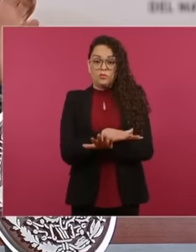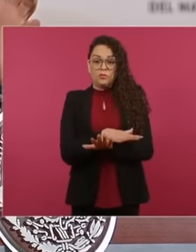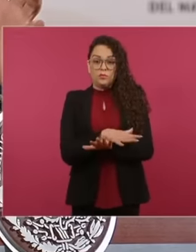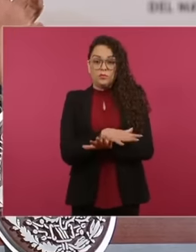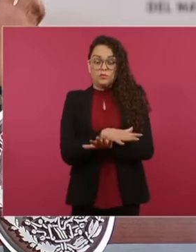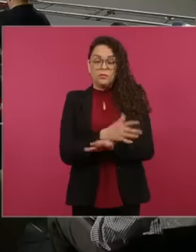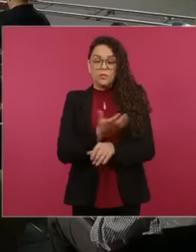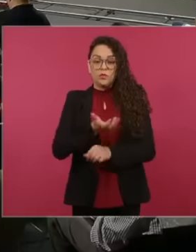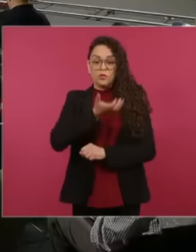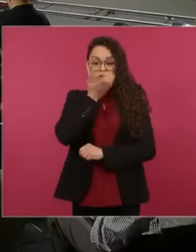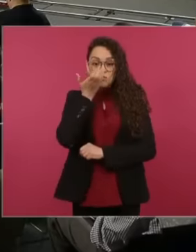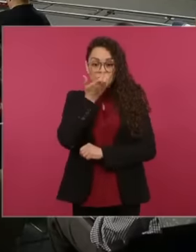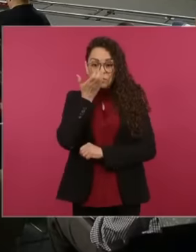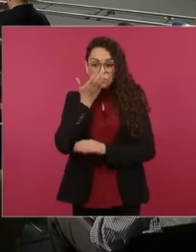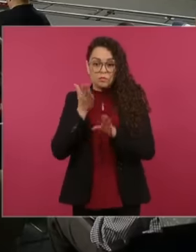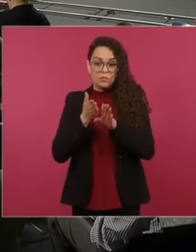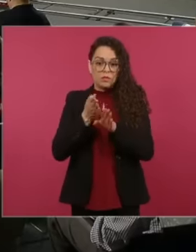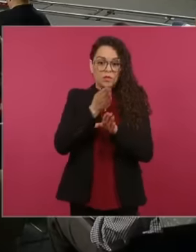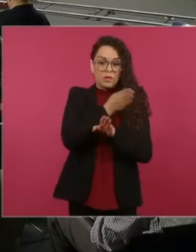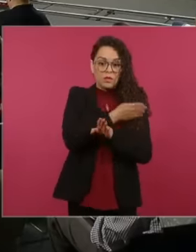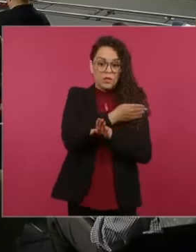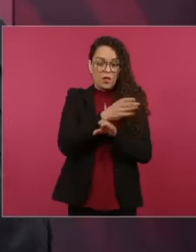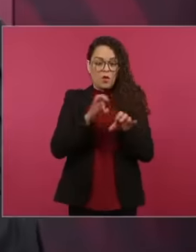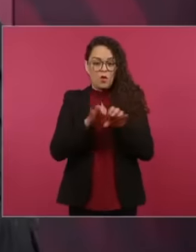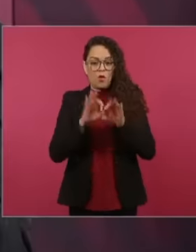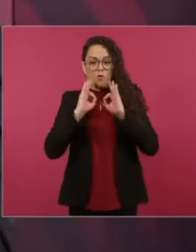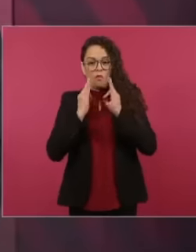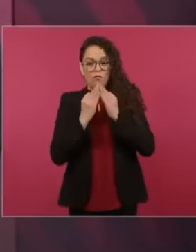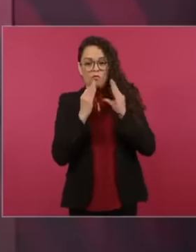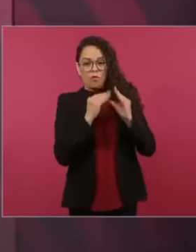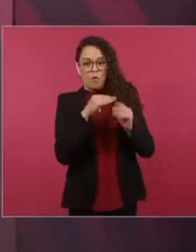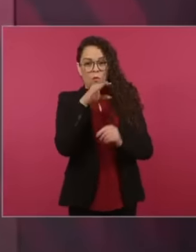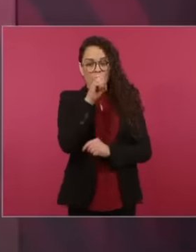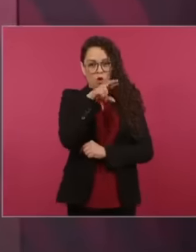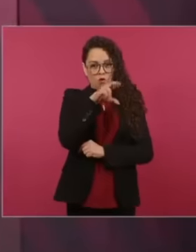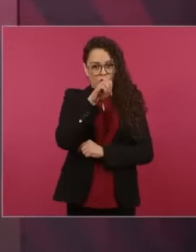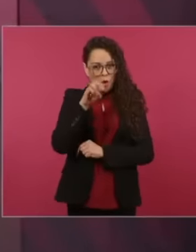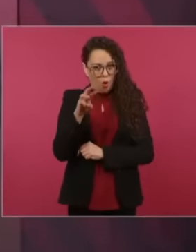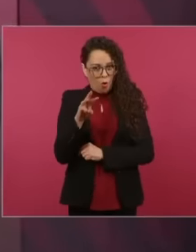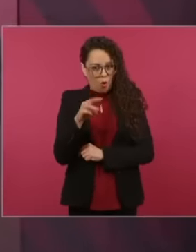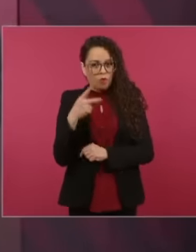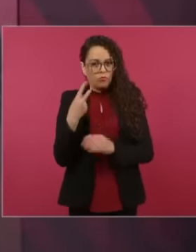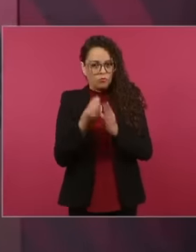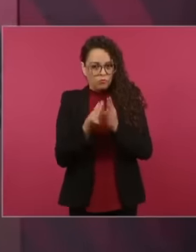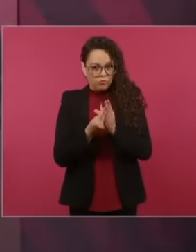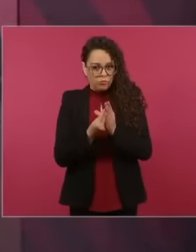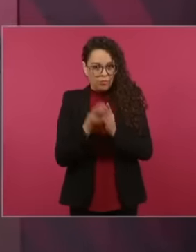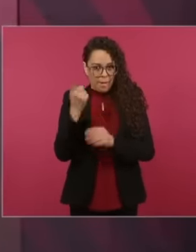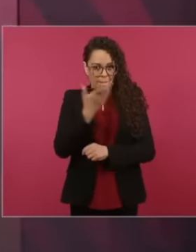Monro doctrine of President Monro